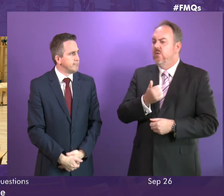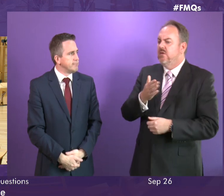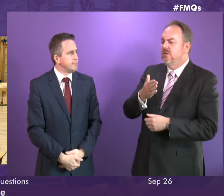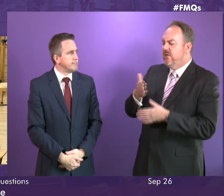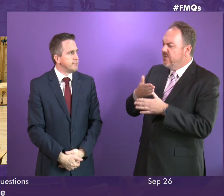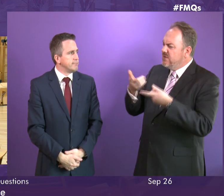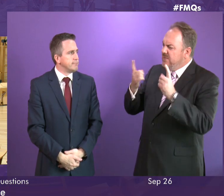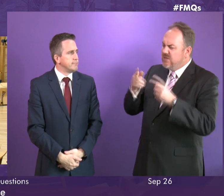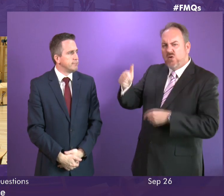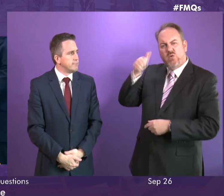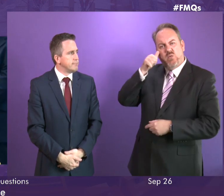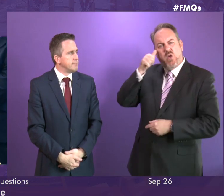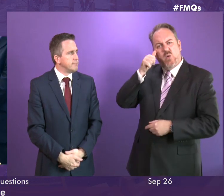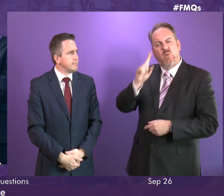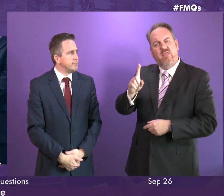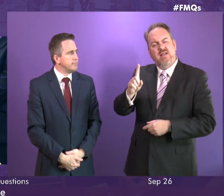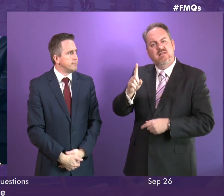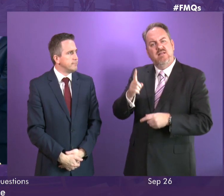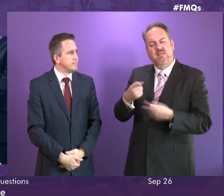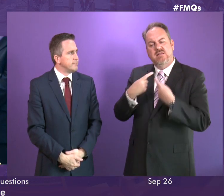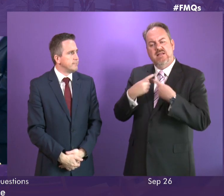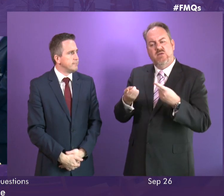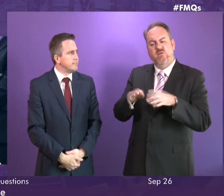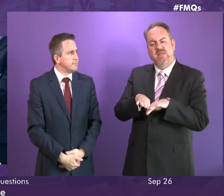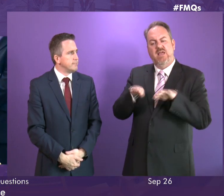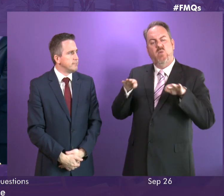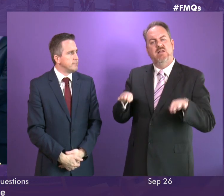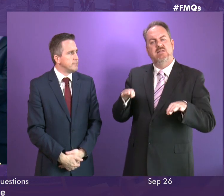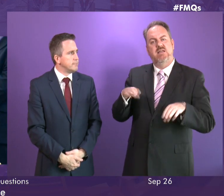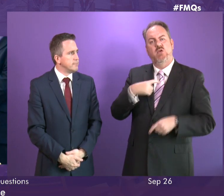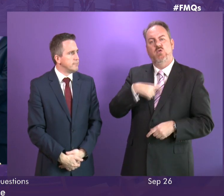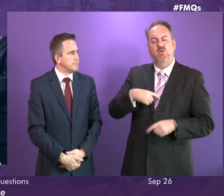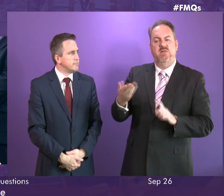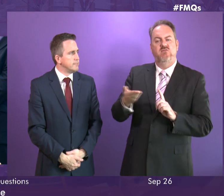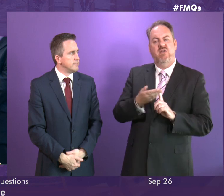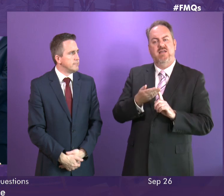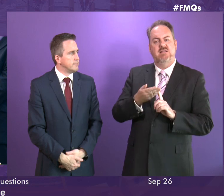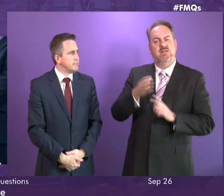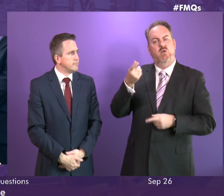The First Minister might be aware of comments made today by the Equality and Human Rights Commission Scotland, which stated that: